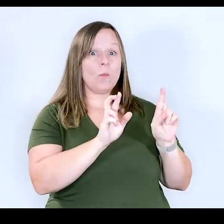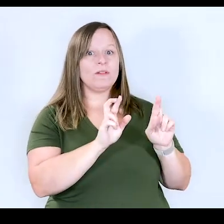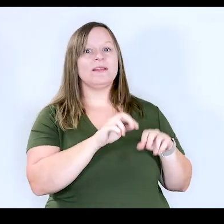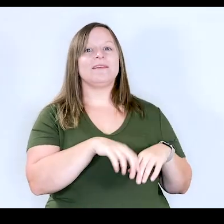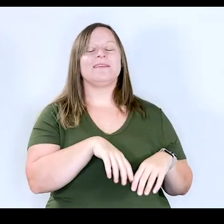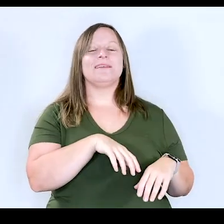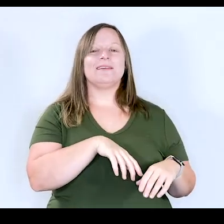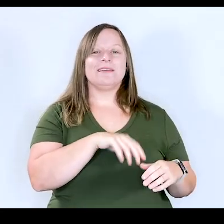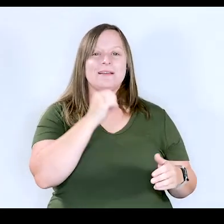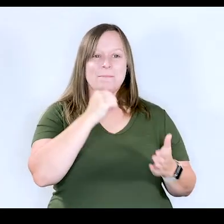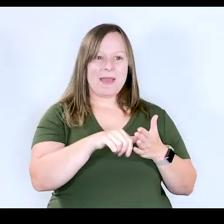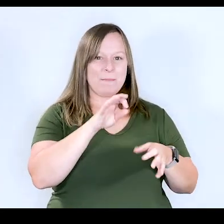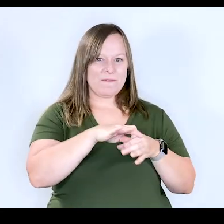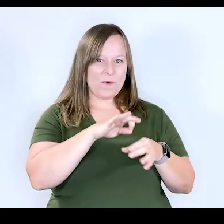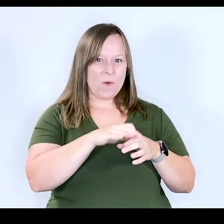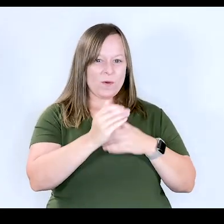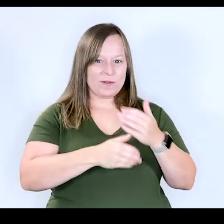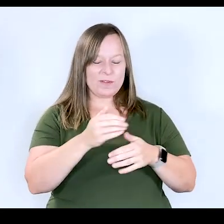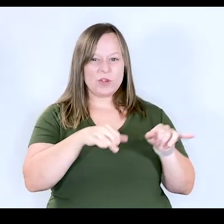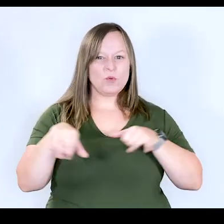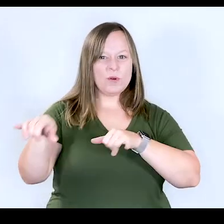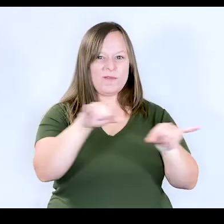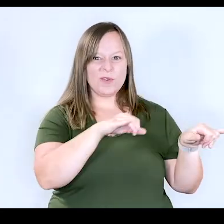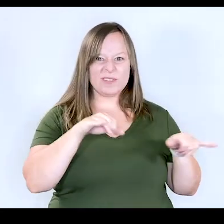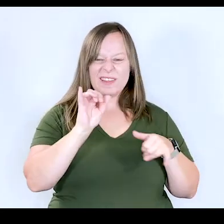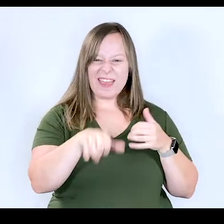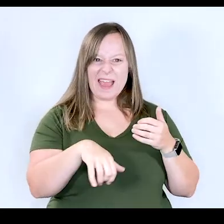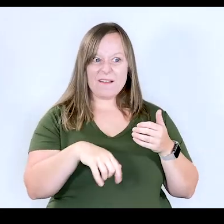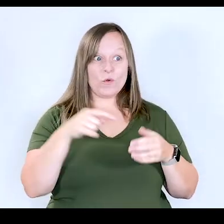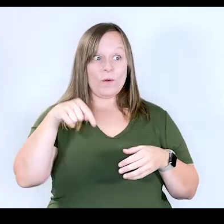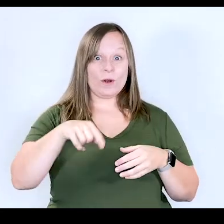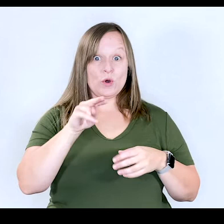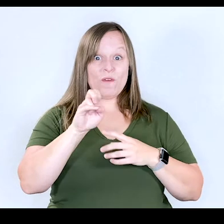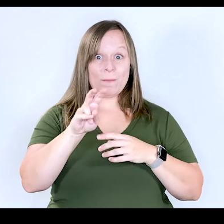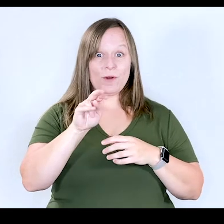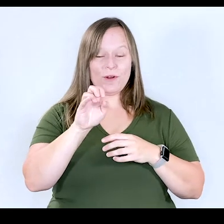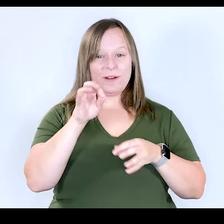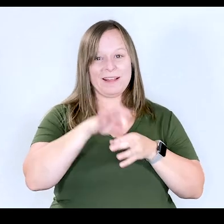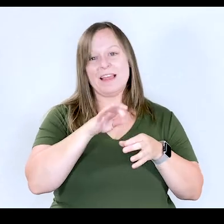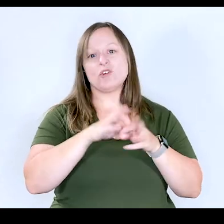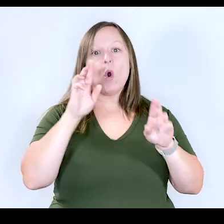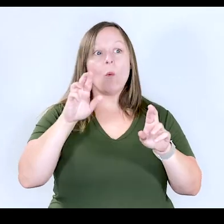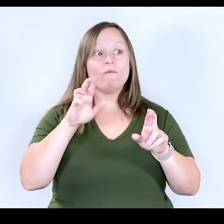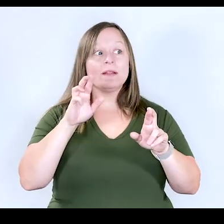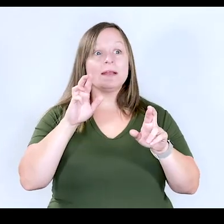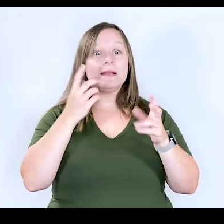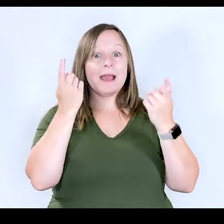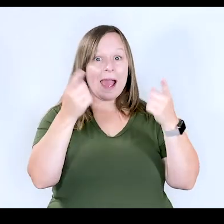around absentee ballot and access to universal access to absentee ballot for this election, hopefully as soon as that comes through,